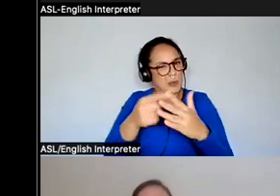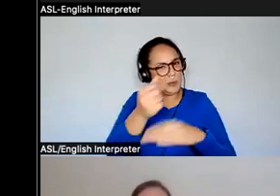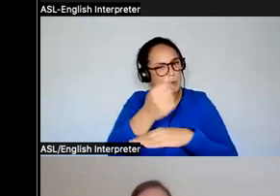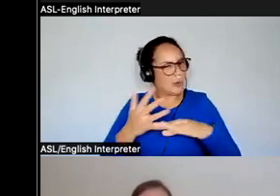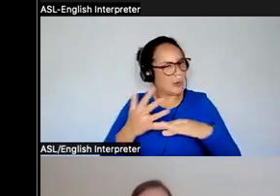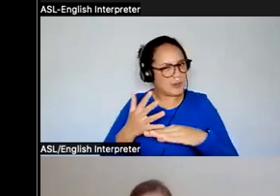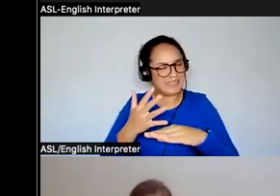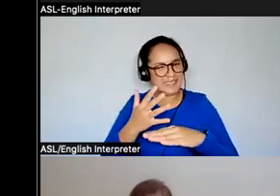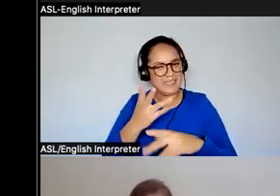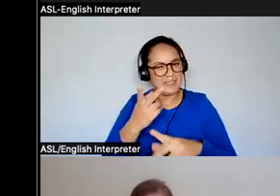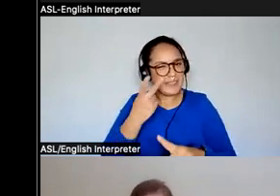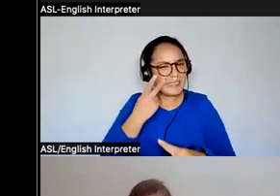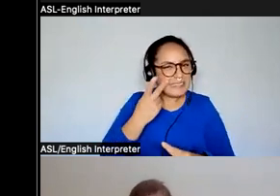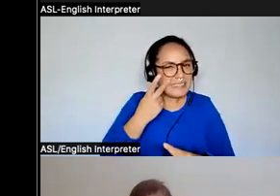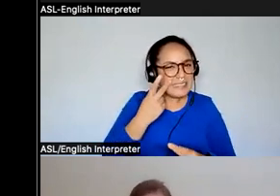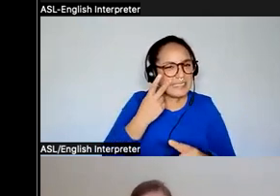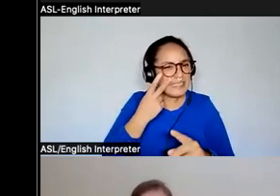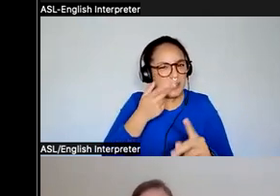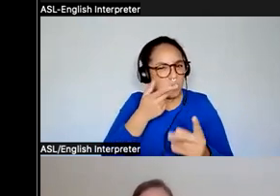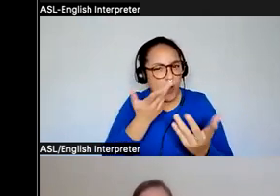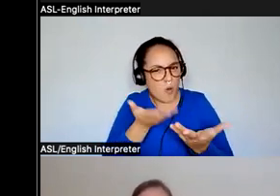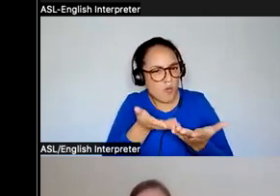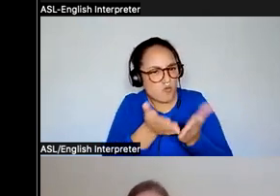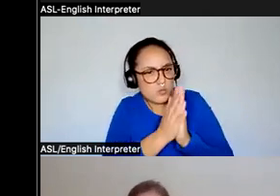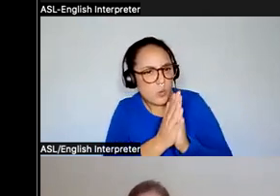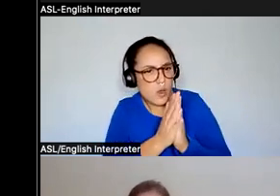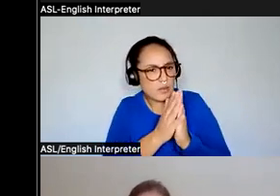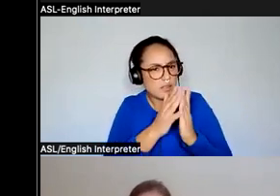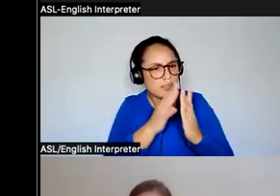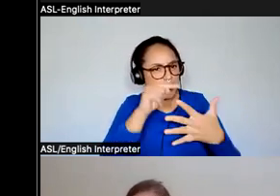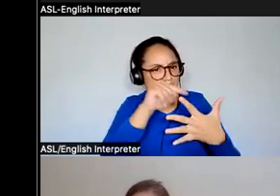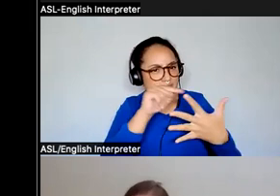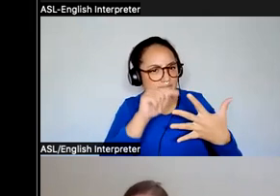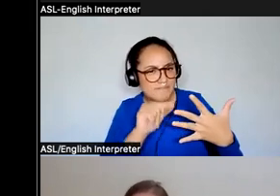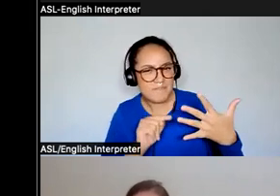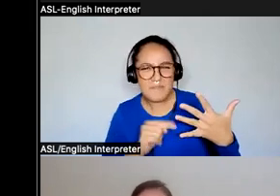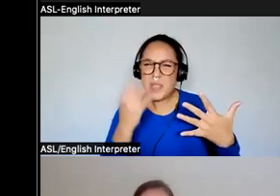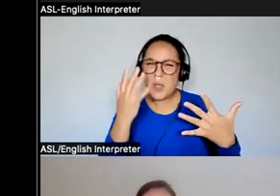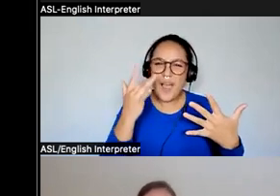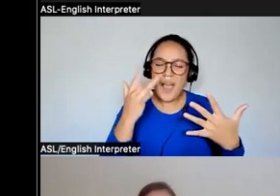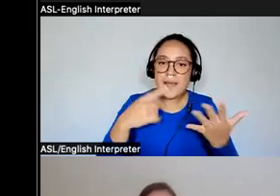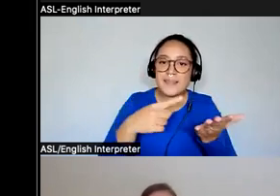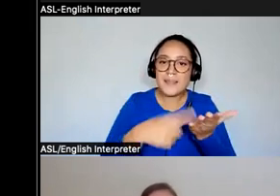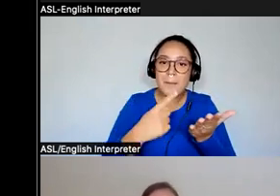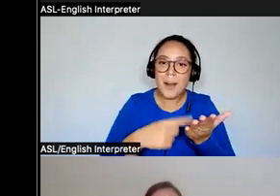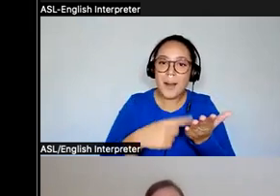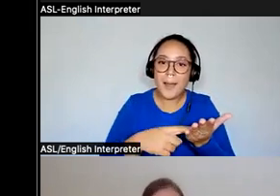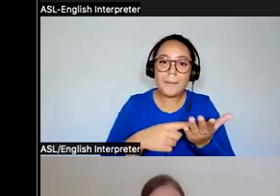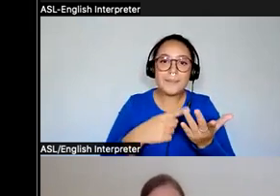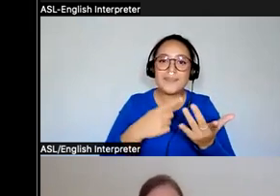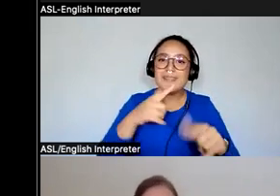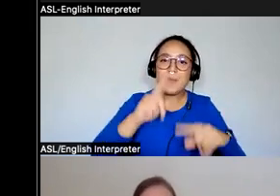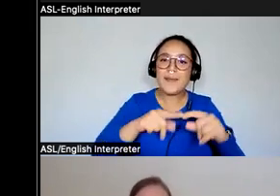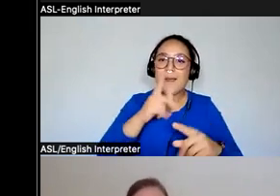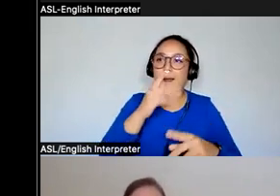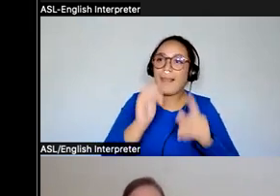is being asked of you. Because some things you need some time to really obtain that, for example, we're asking